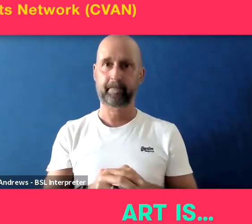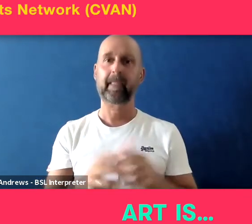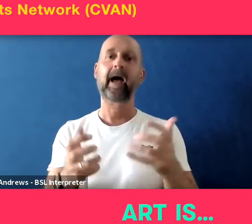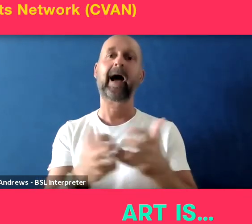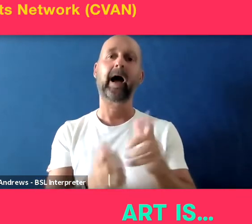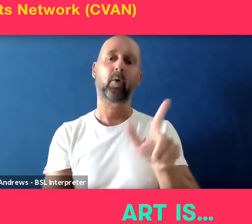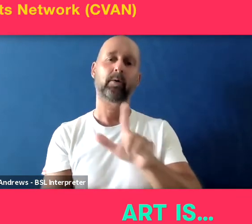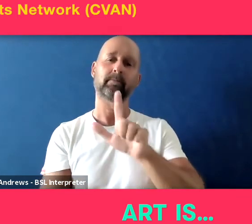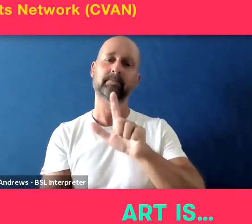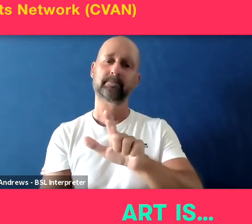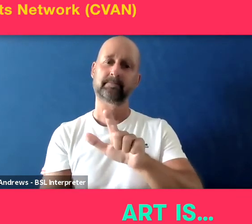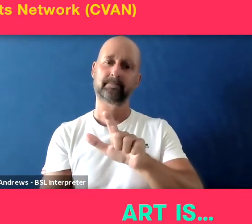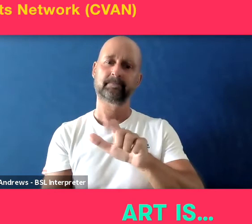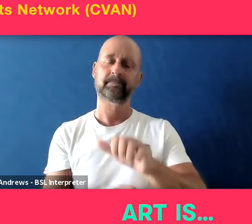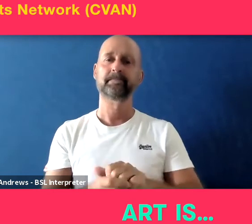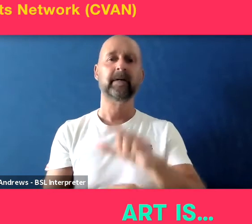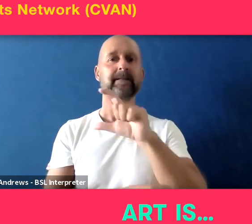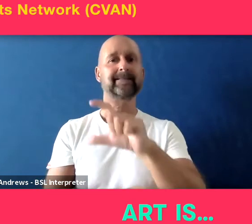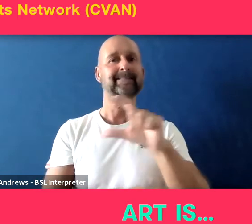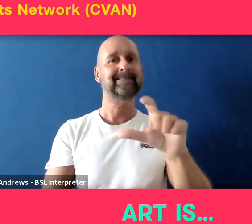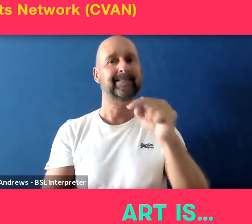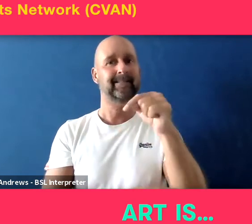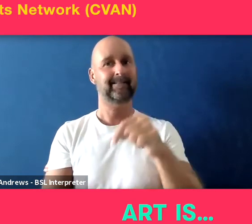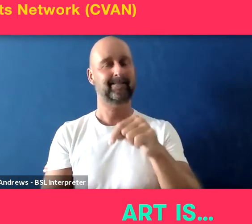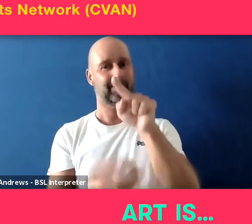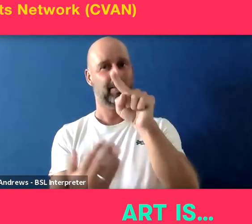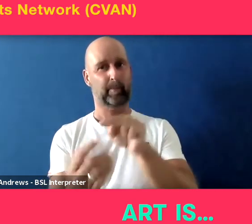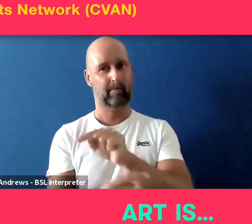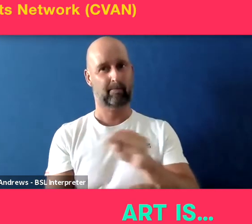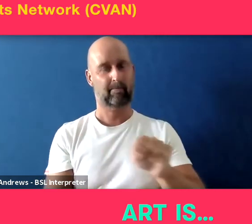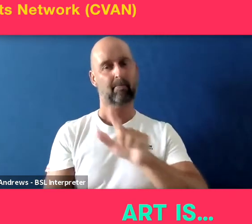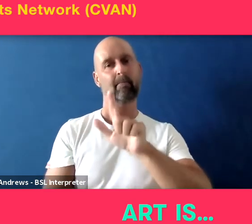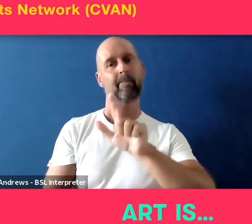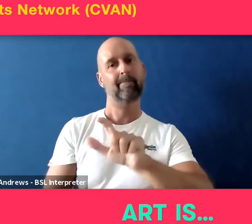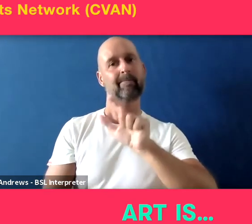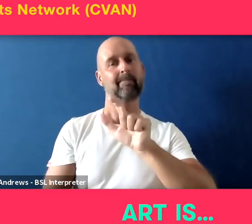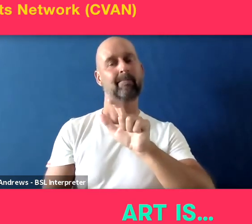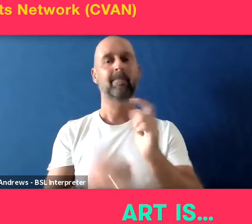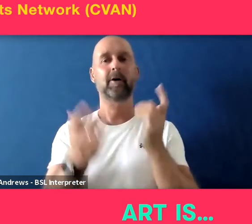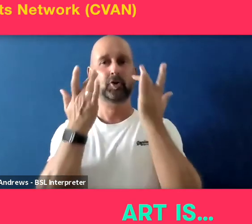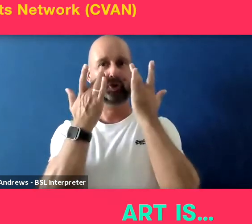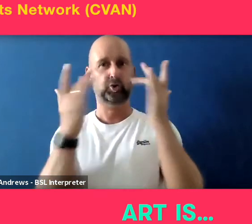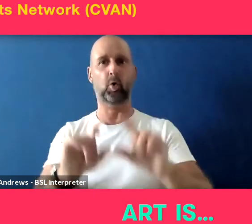the ‘Transcript CC’ button at the bottom of your screen, and then ‘show subtitles’. If you have